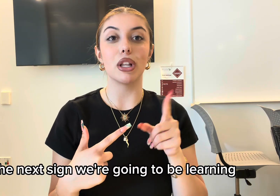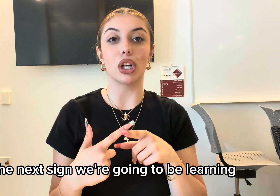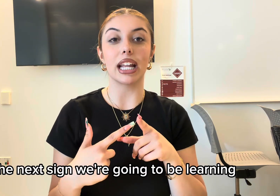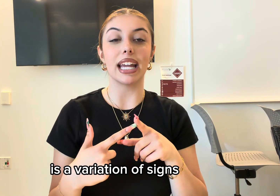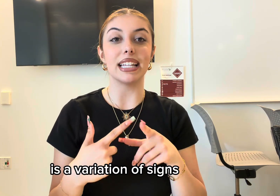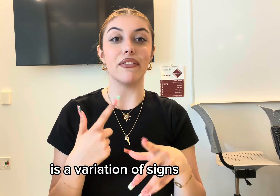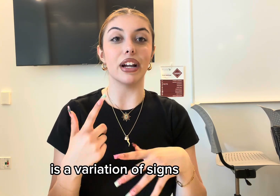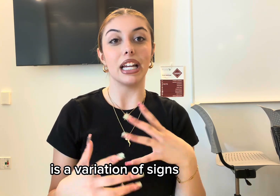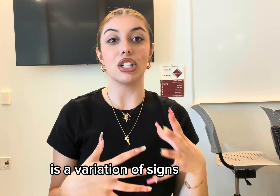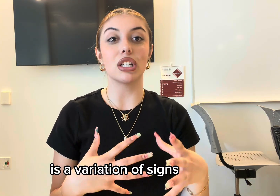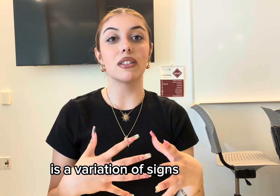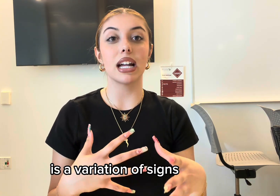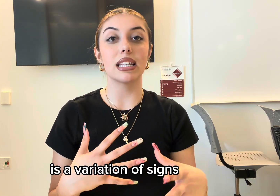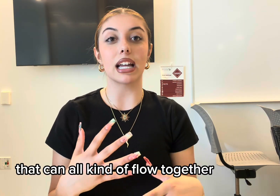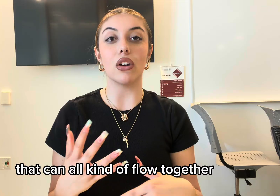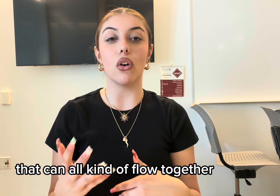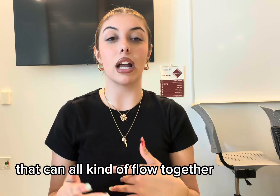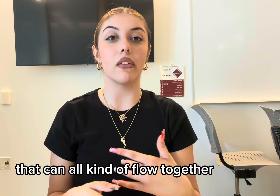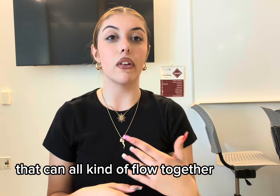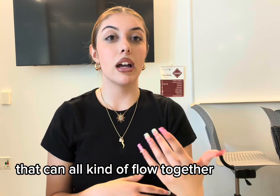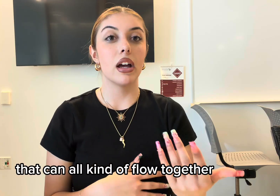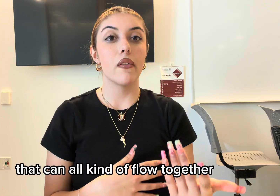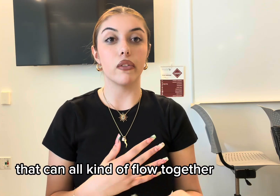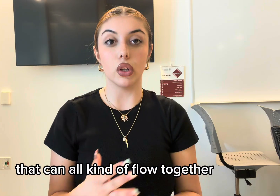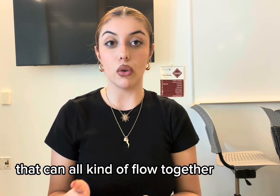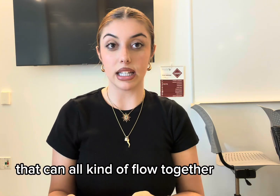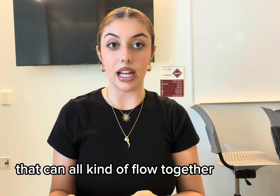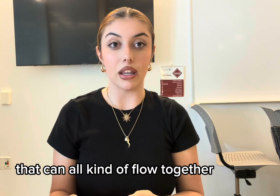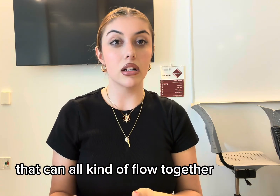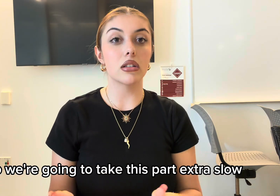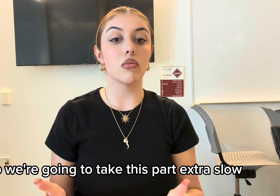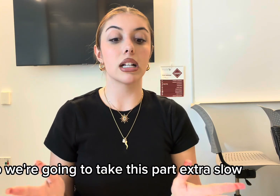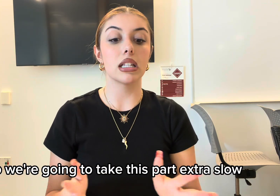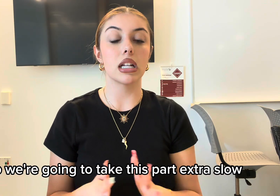be learning is a variation of signs that can all kind of flow together. So, we're going to take